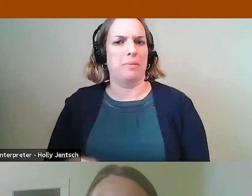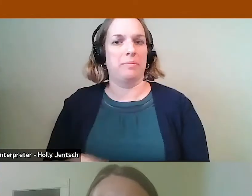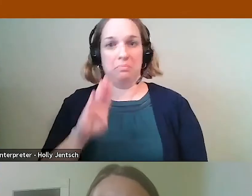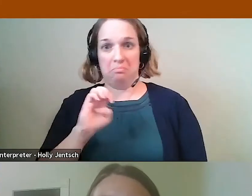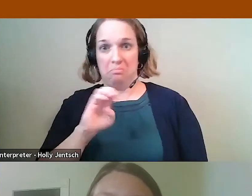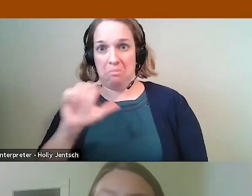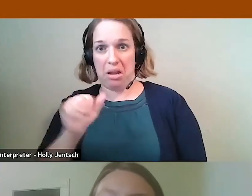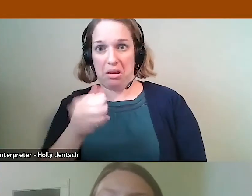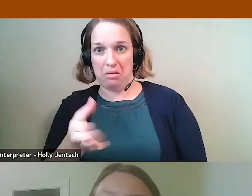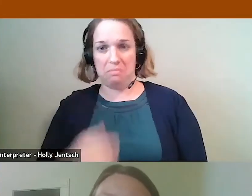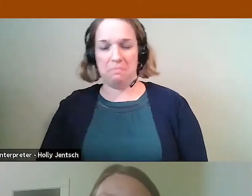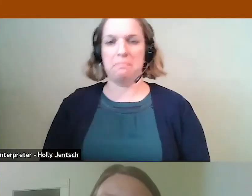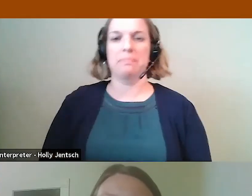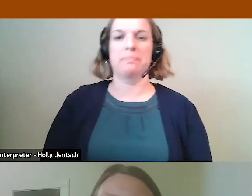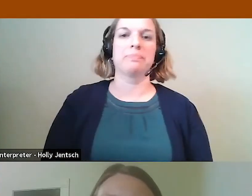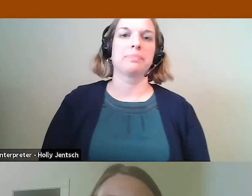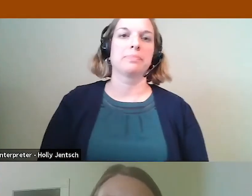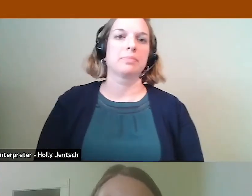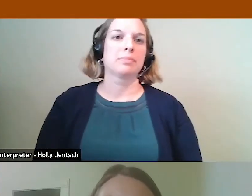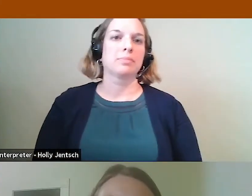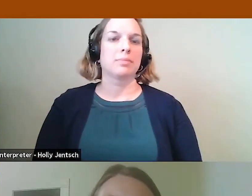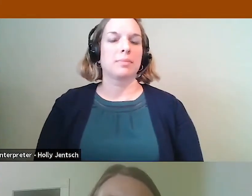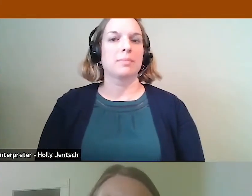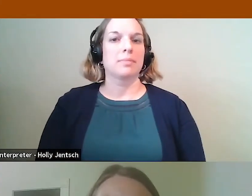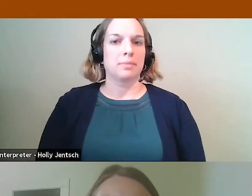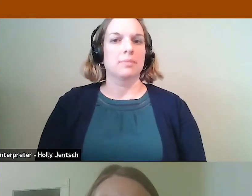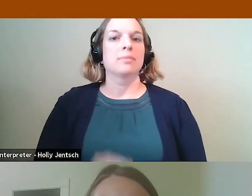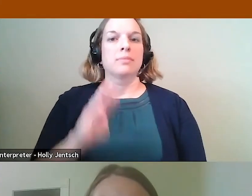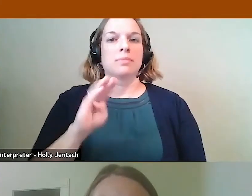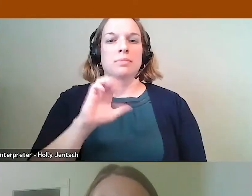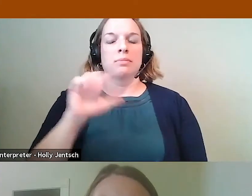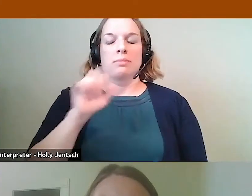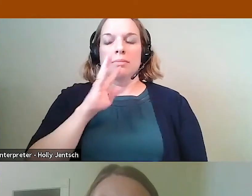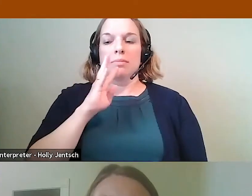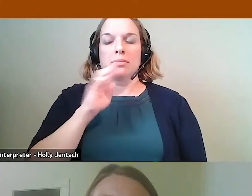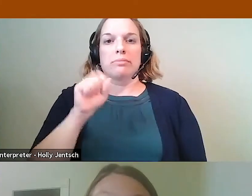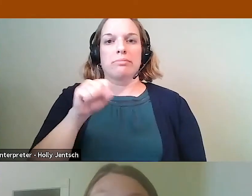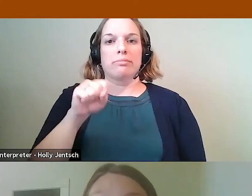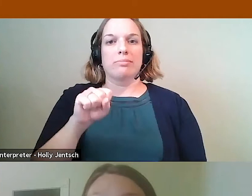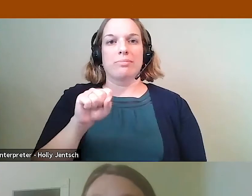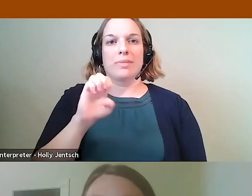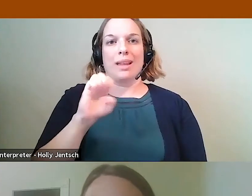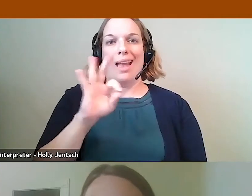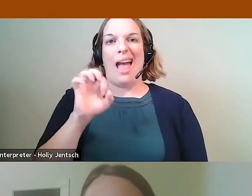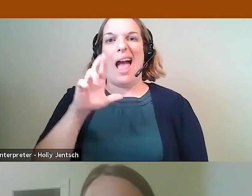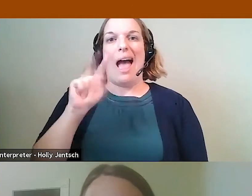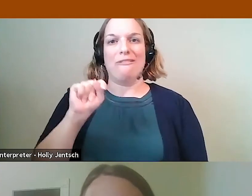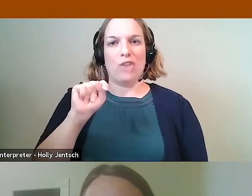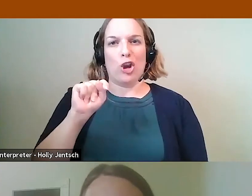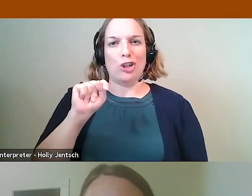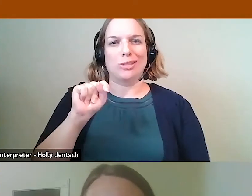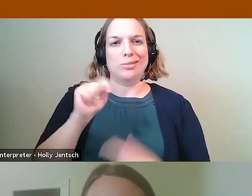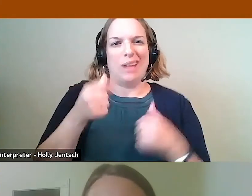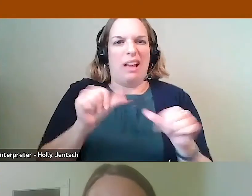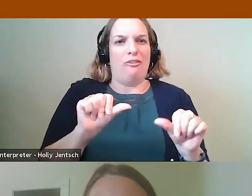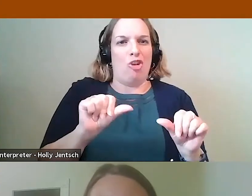Uh, sure. So just by definition, "effort" is a reasonable assessment of time.